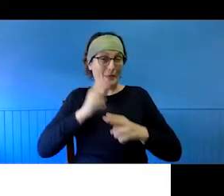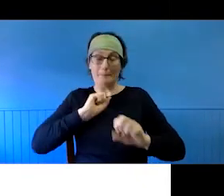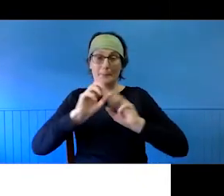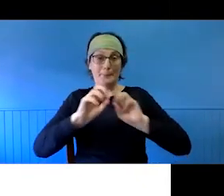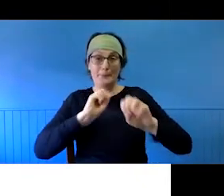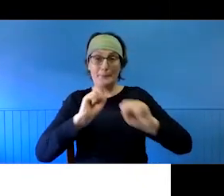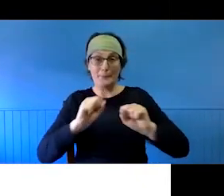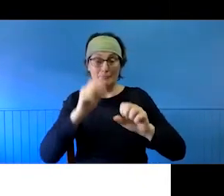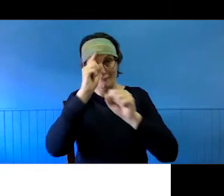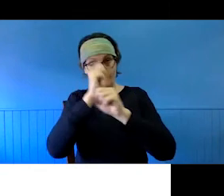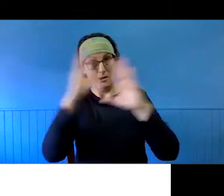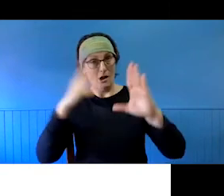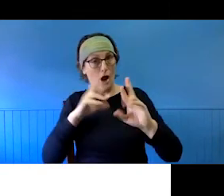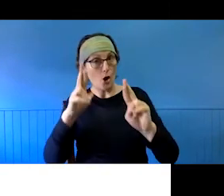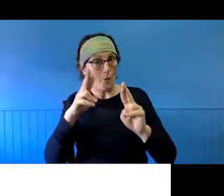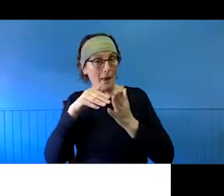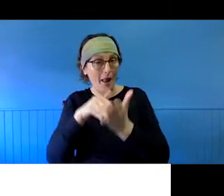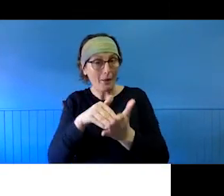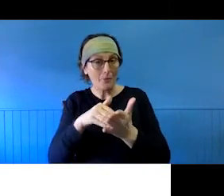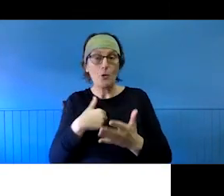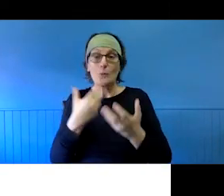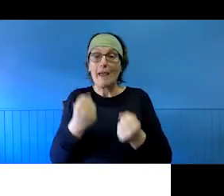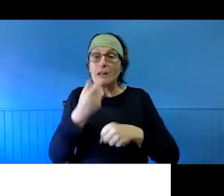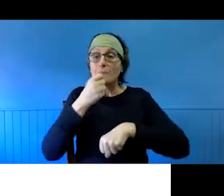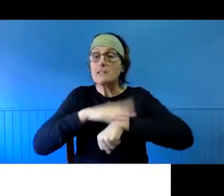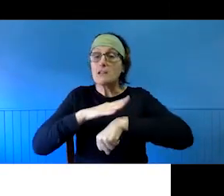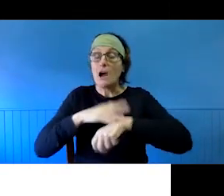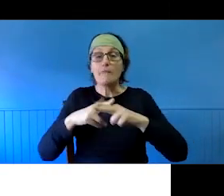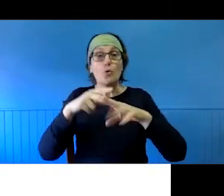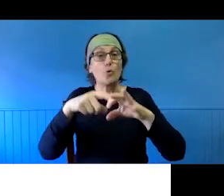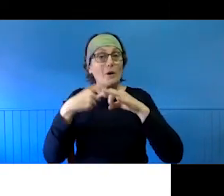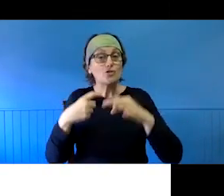I hope that's been helpful. And we have some time for questions.